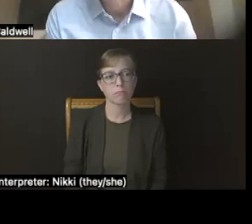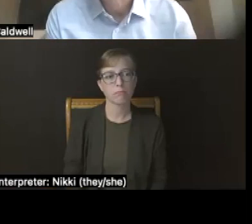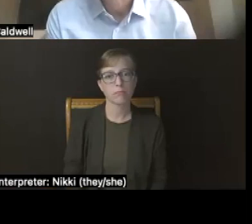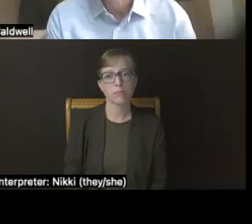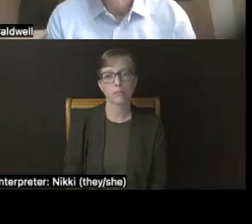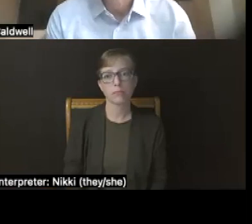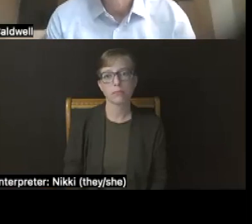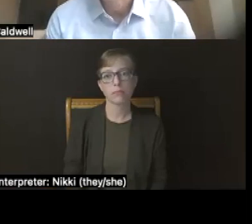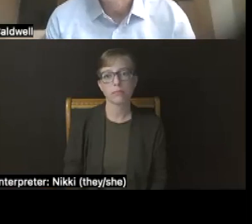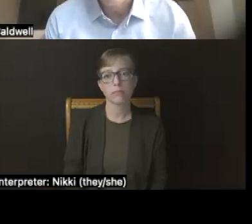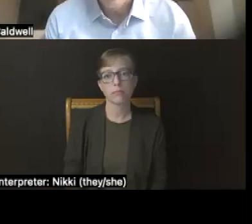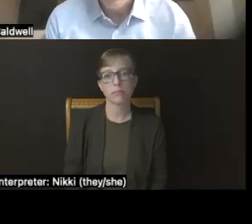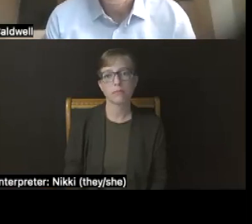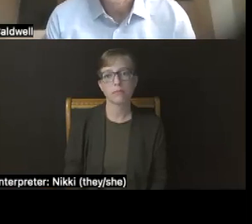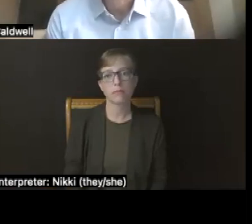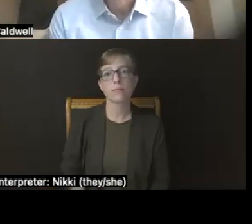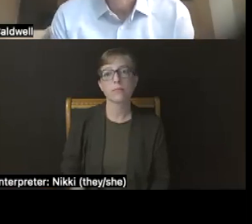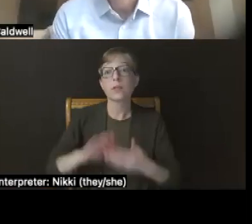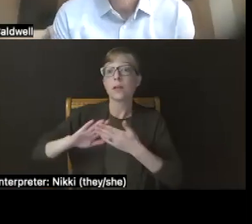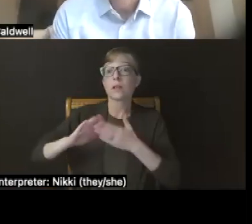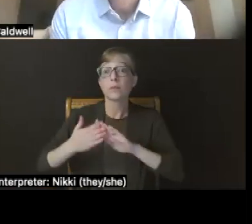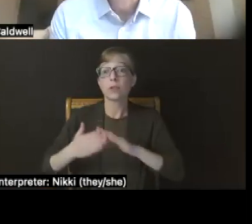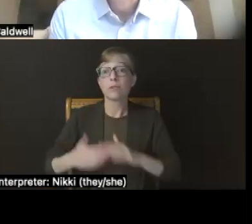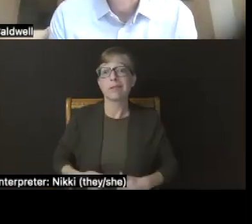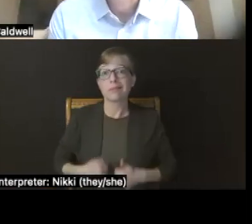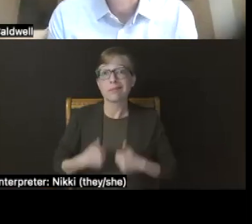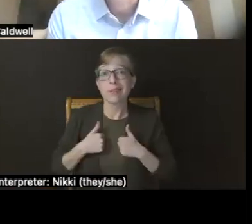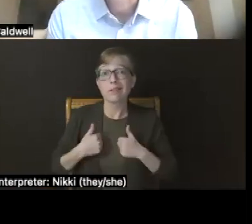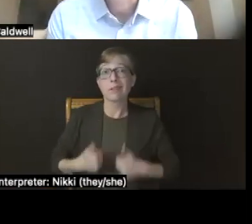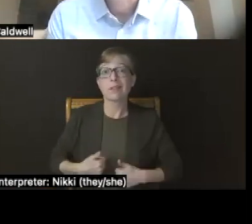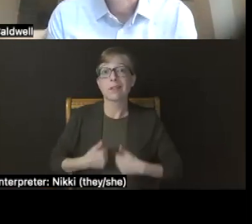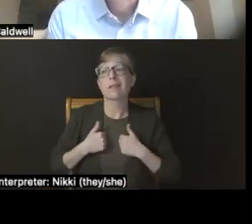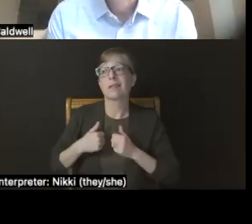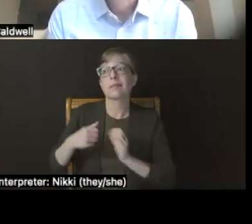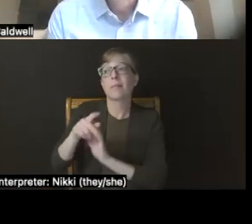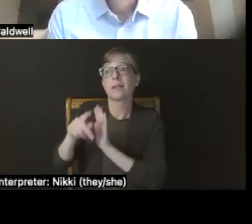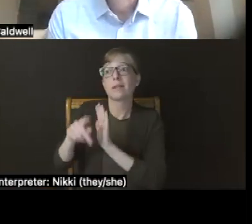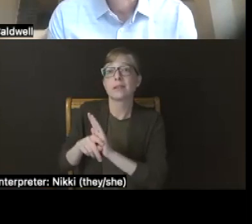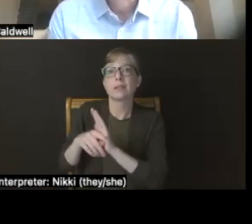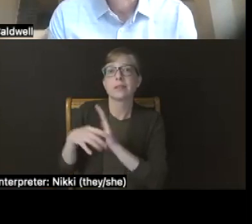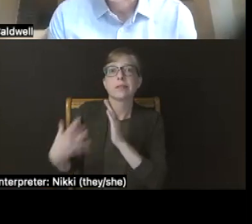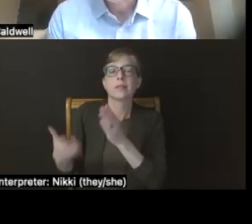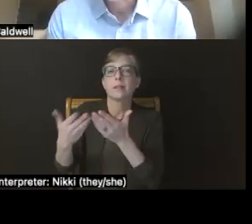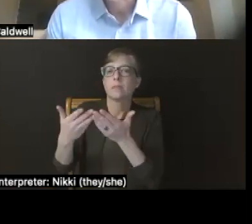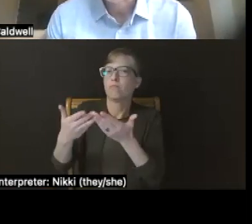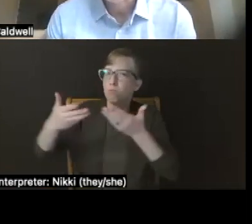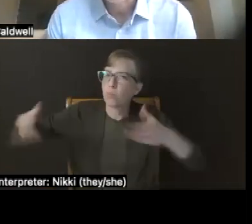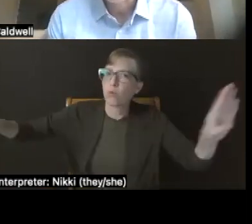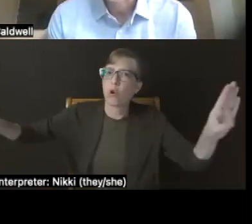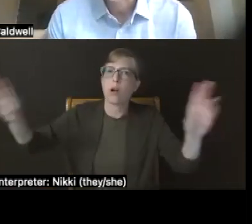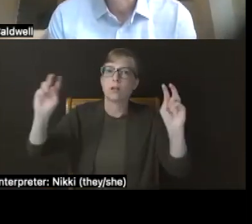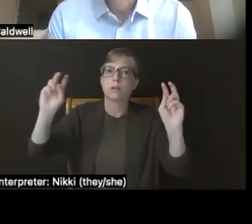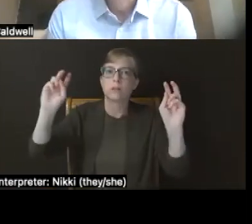policy is a very big topic, there's a lot of areas within that.